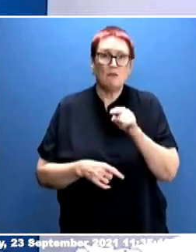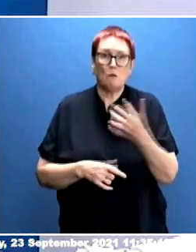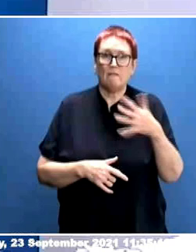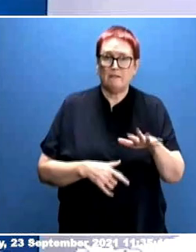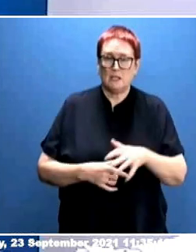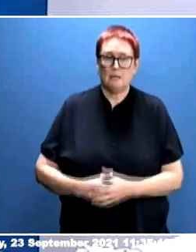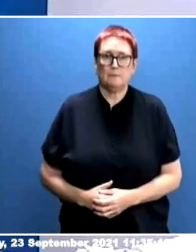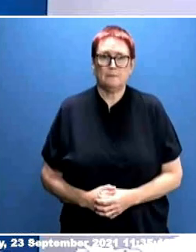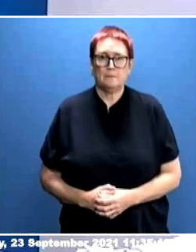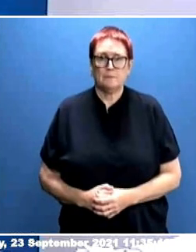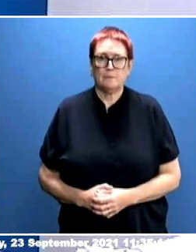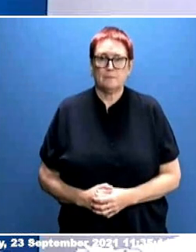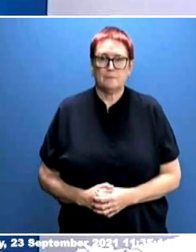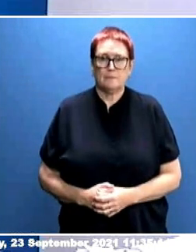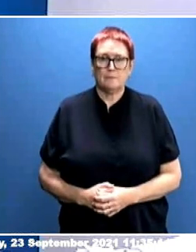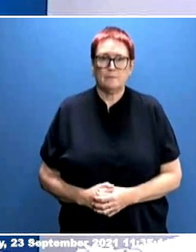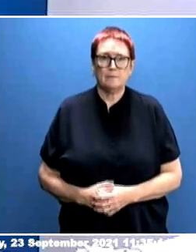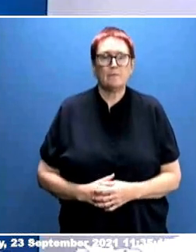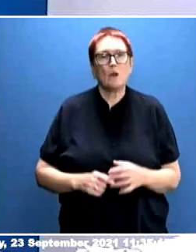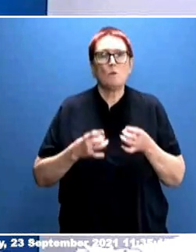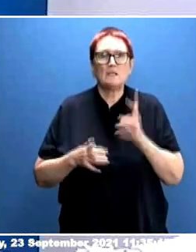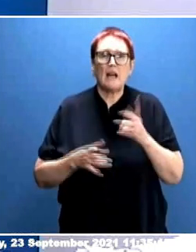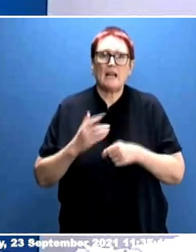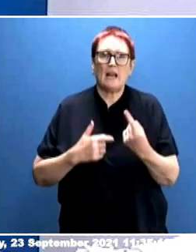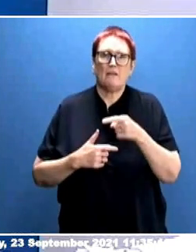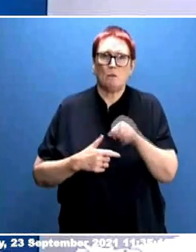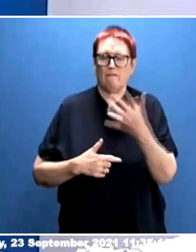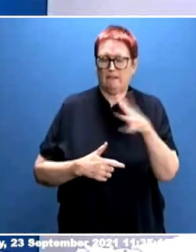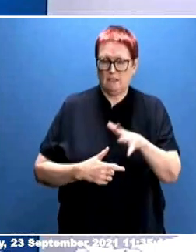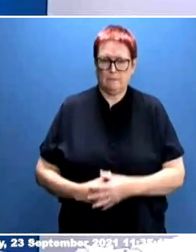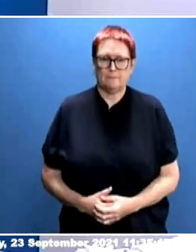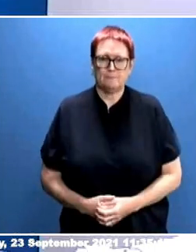Yes, we'll resume at 11.50. Thank you. The Royal Commission is adjourned.